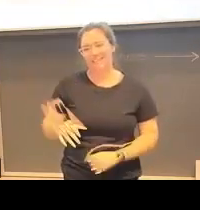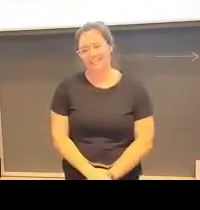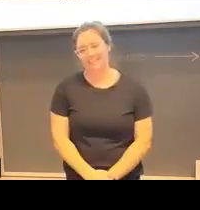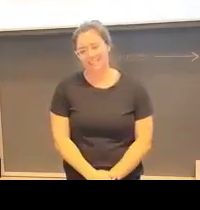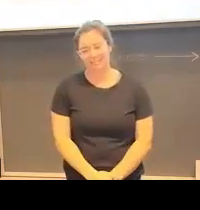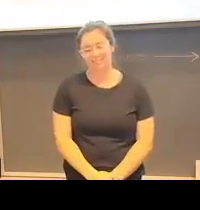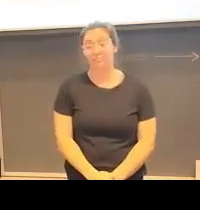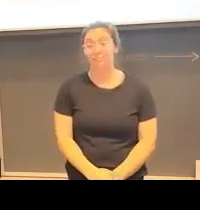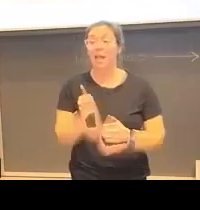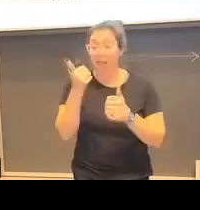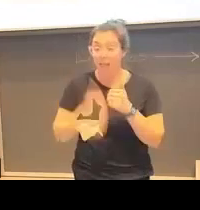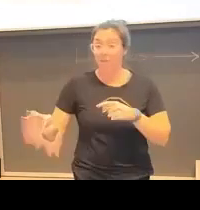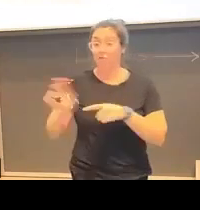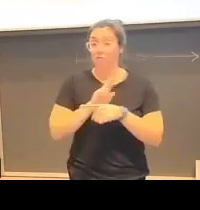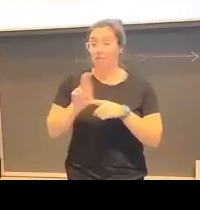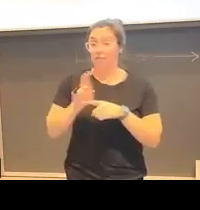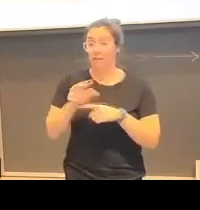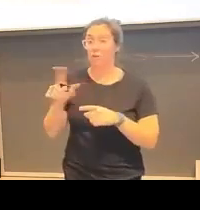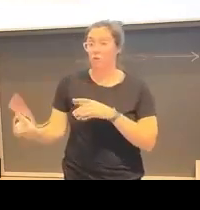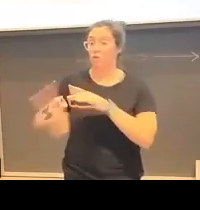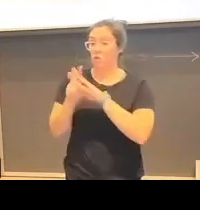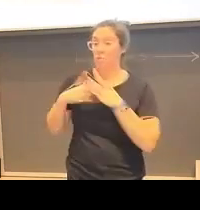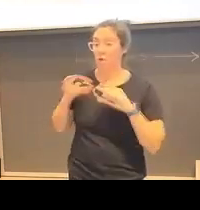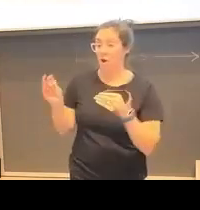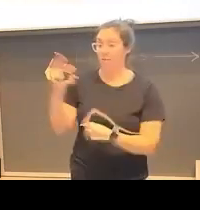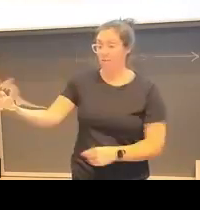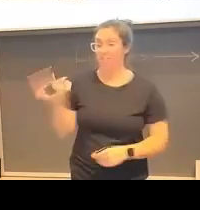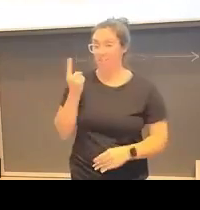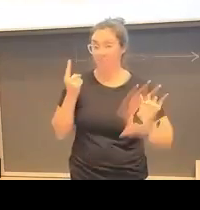every resident I'd observed eventually showed up at my office door though I'd say I only had